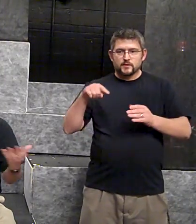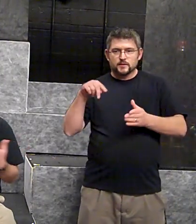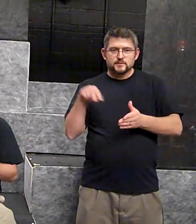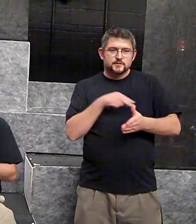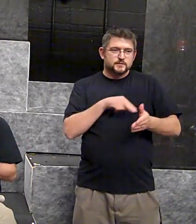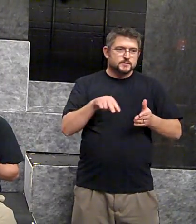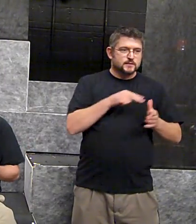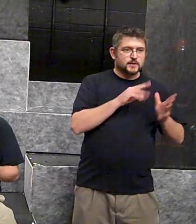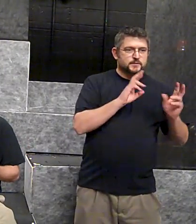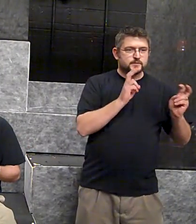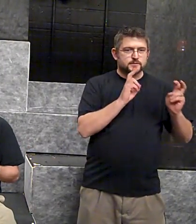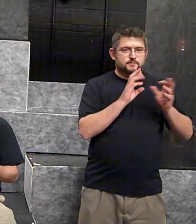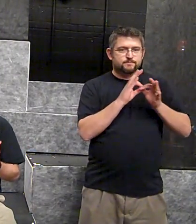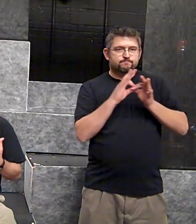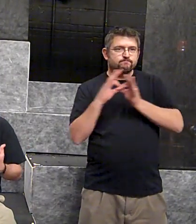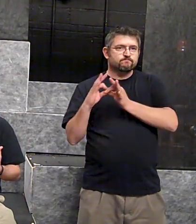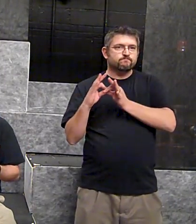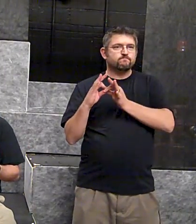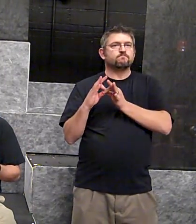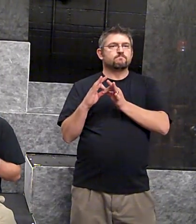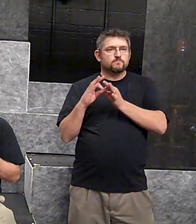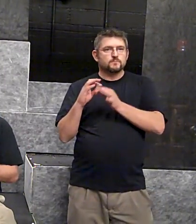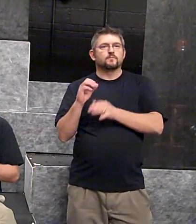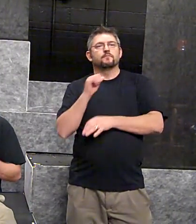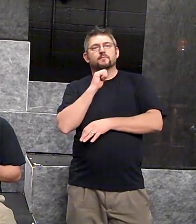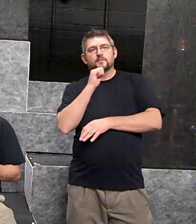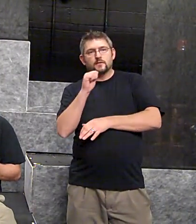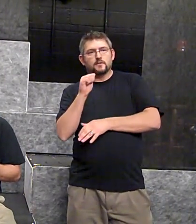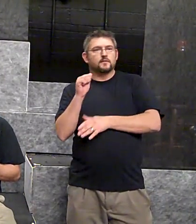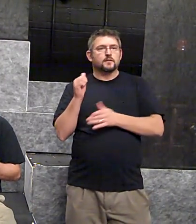non dancers work and tell the story